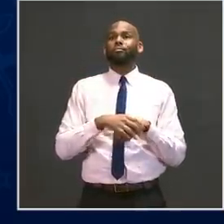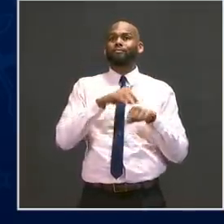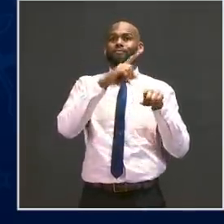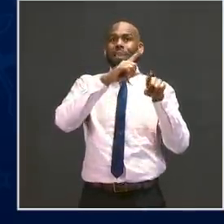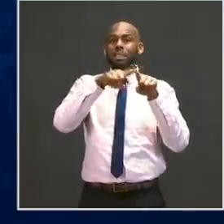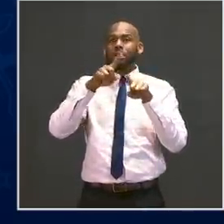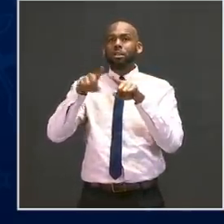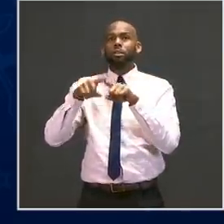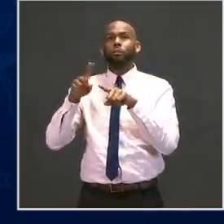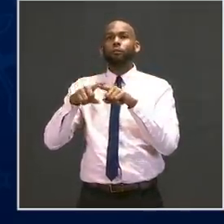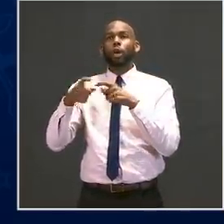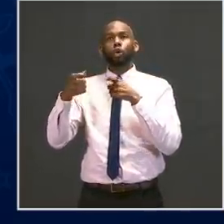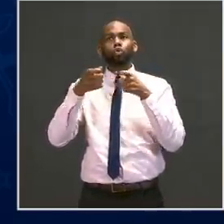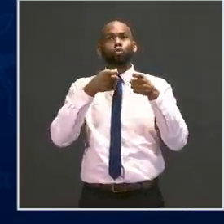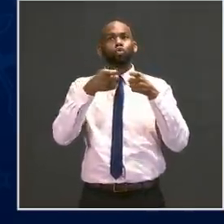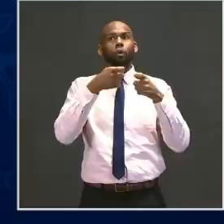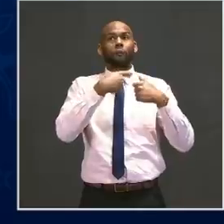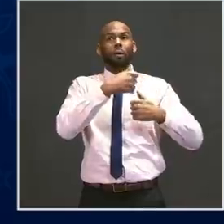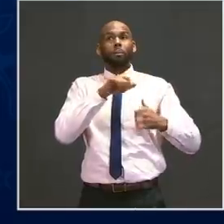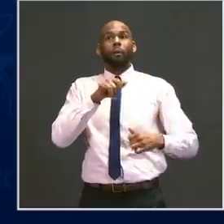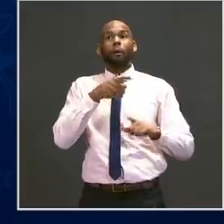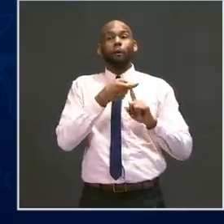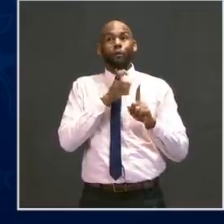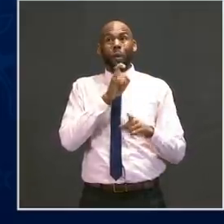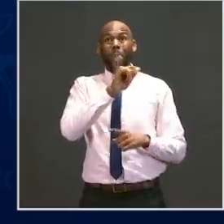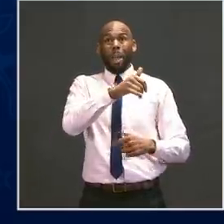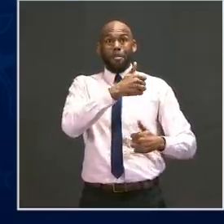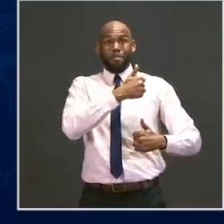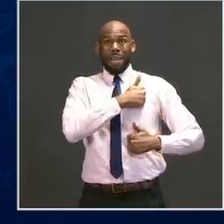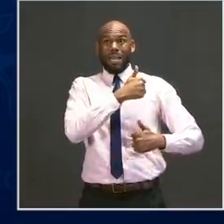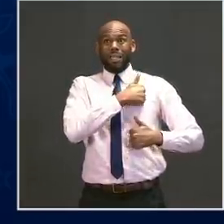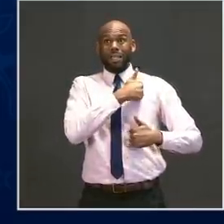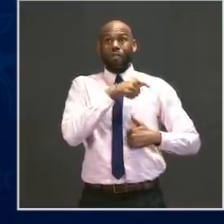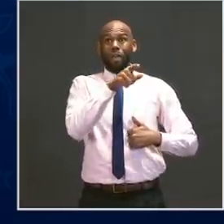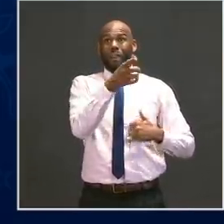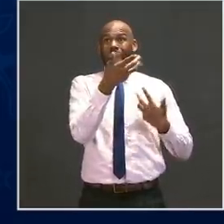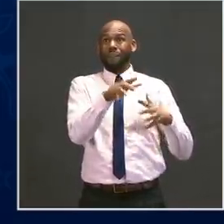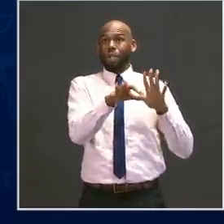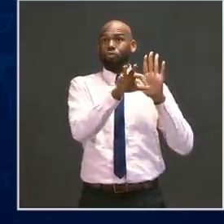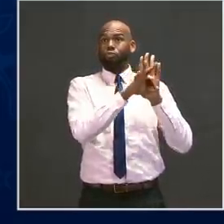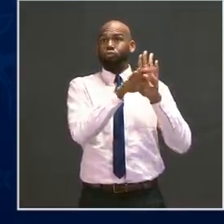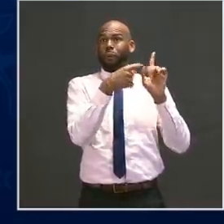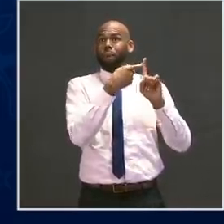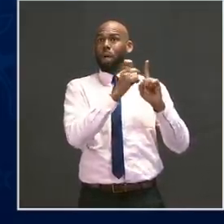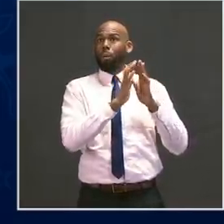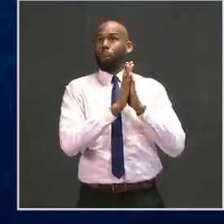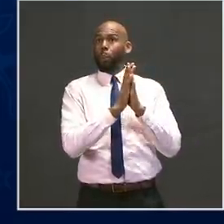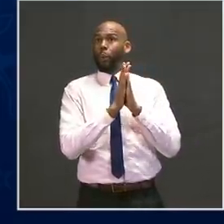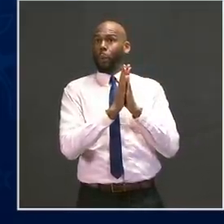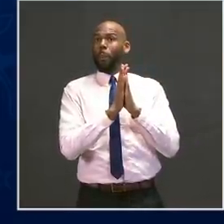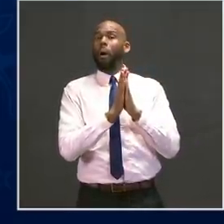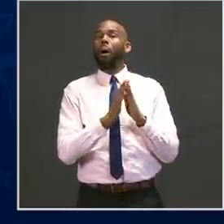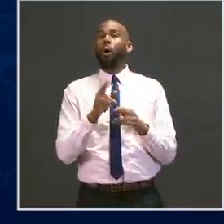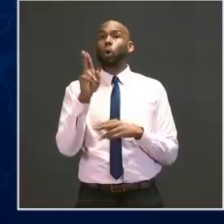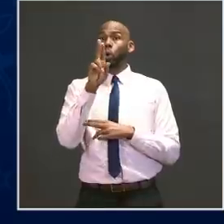by the Burmese military, have also been designated. Additionally, as the President announced, the U.S. government has also taken steps